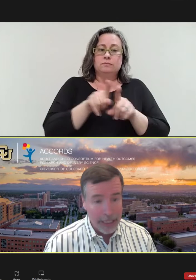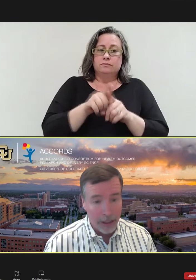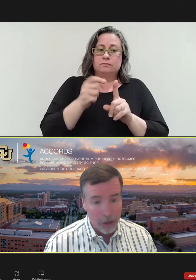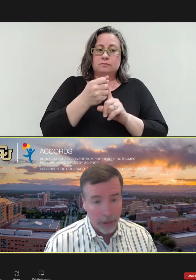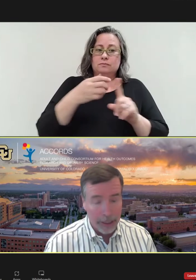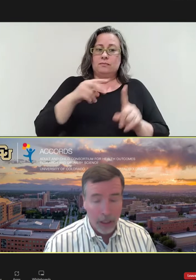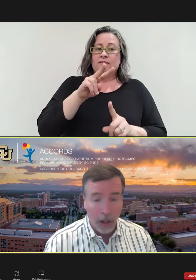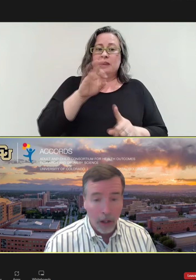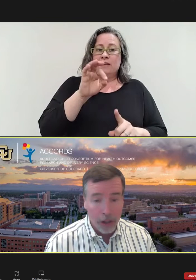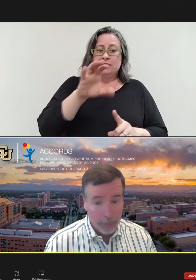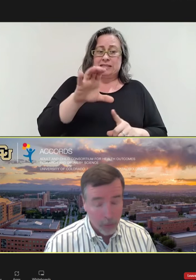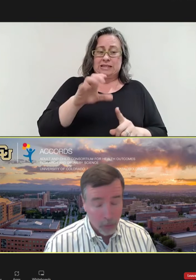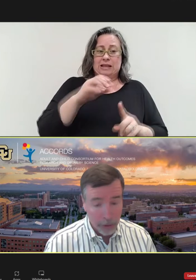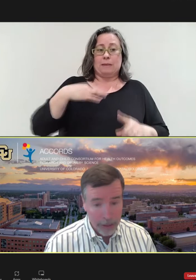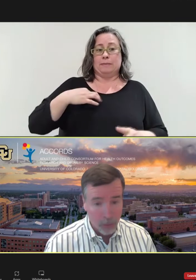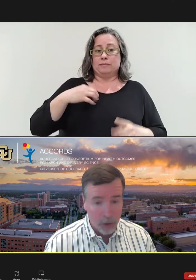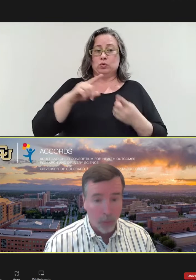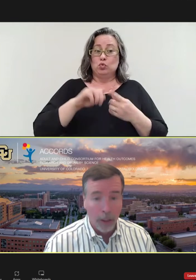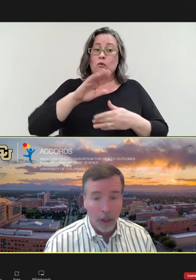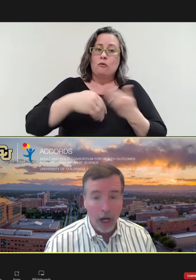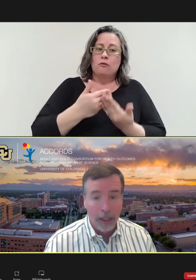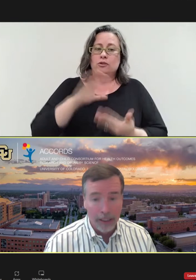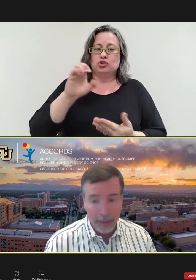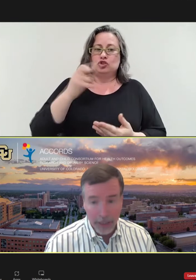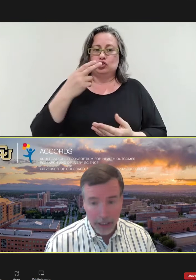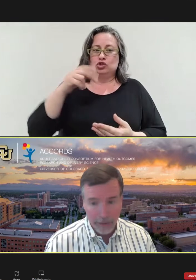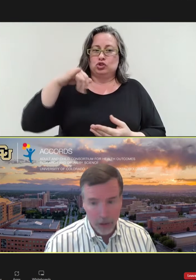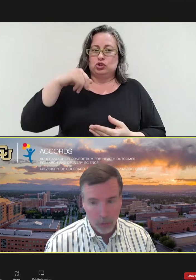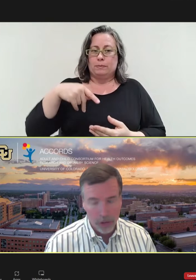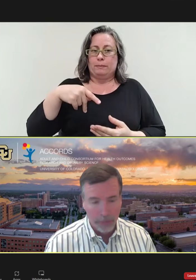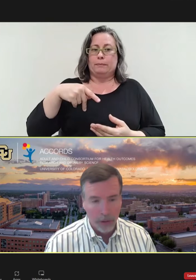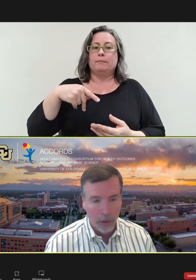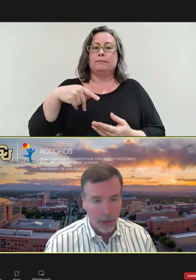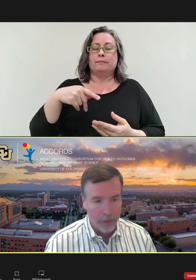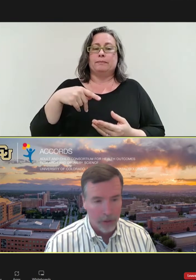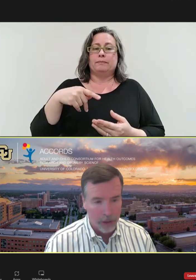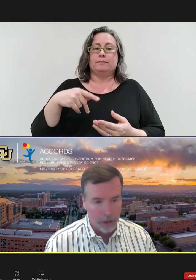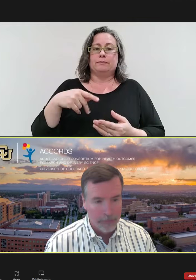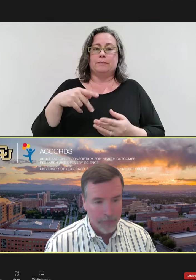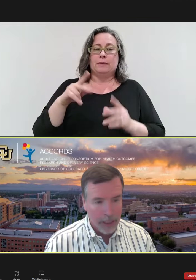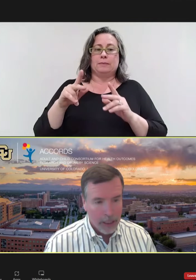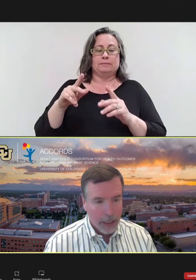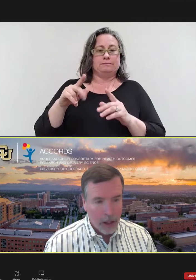eligibility to all CHIP enrollees regardless of the individual CHIP program structure.